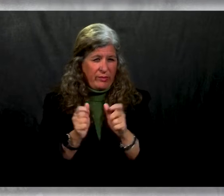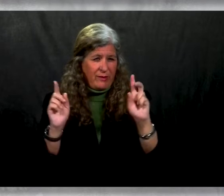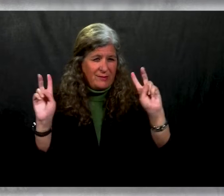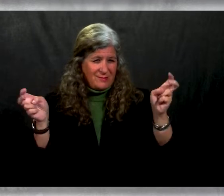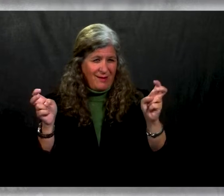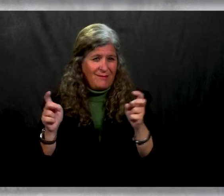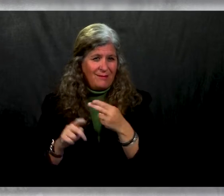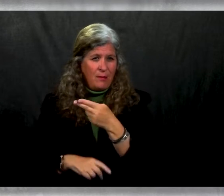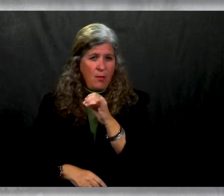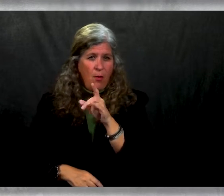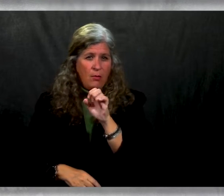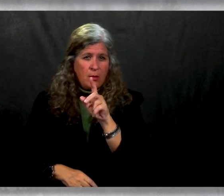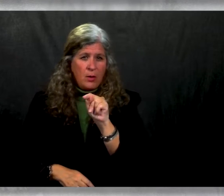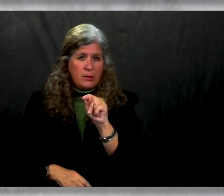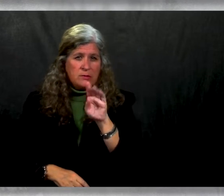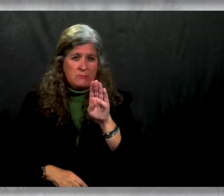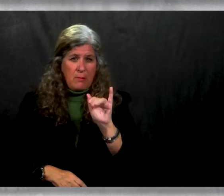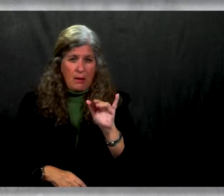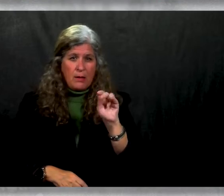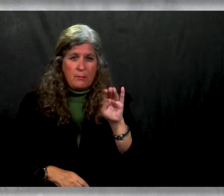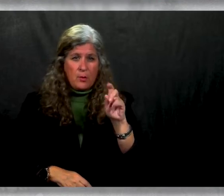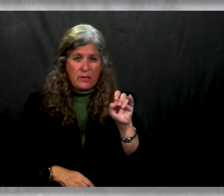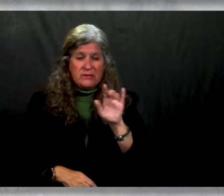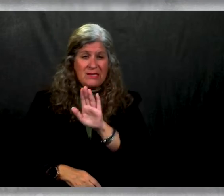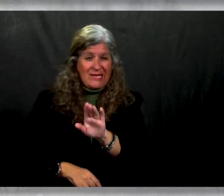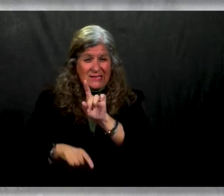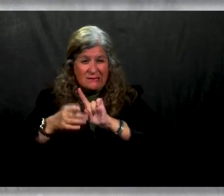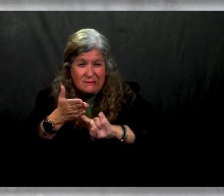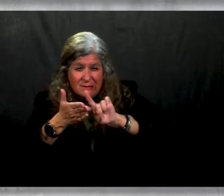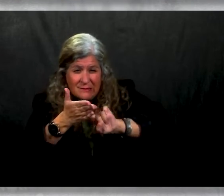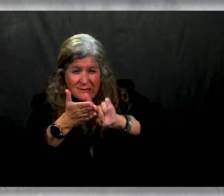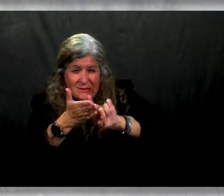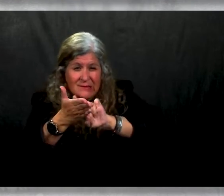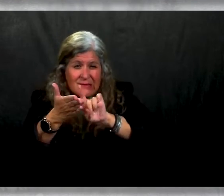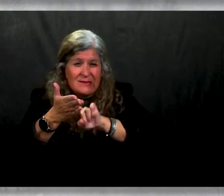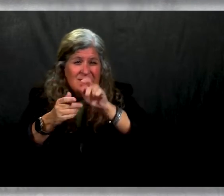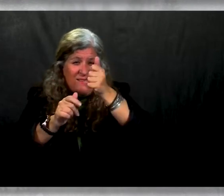that name and his work to go to each and every one of these sites